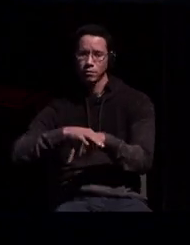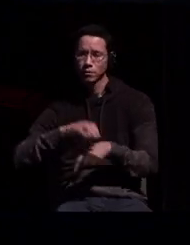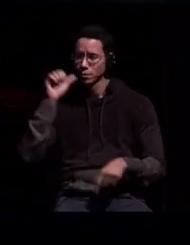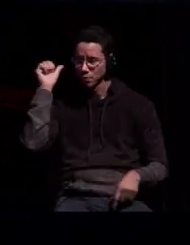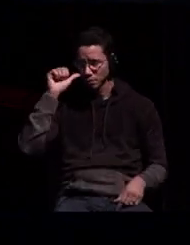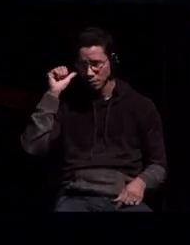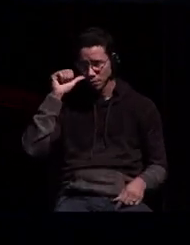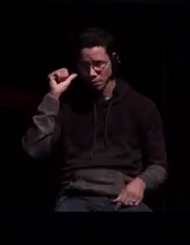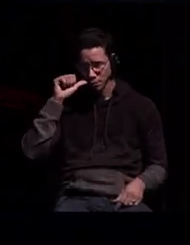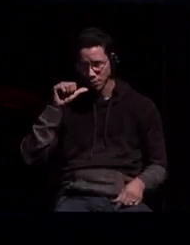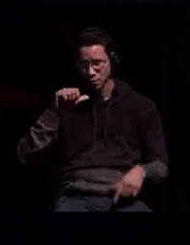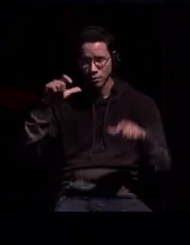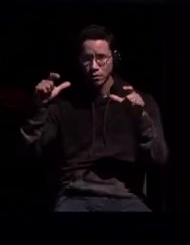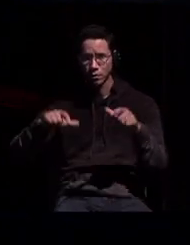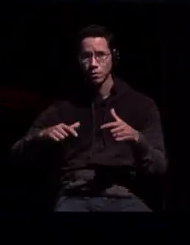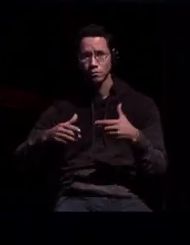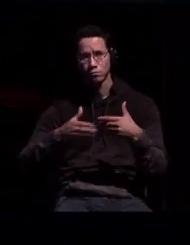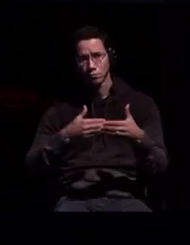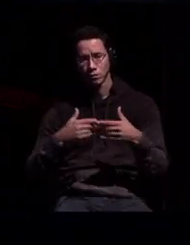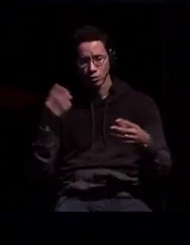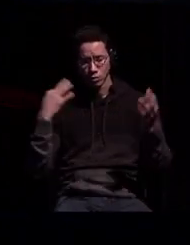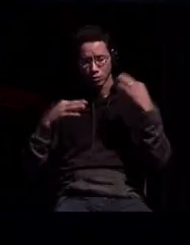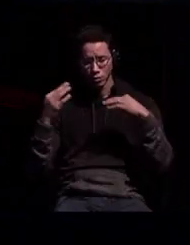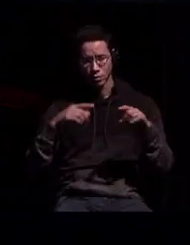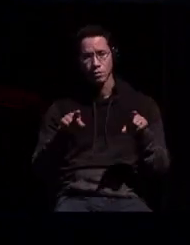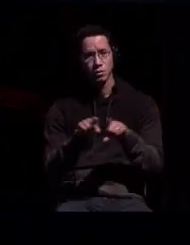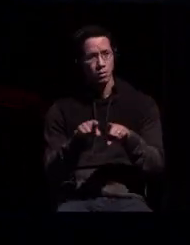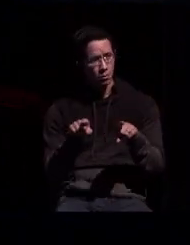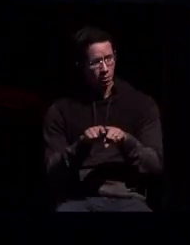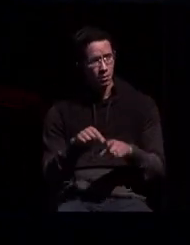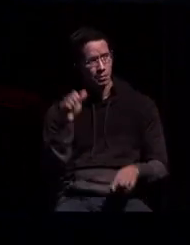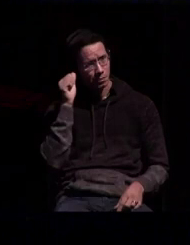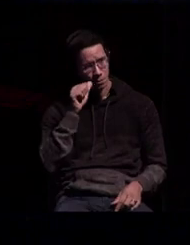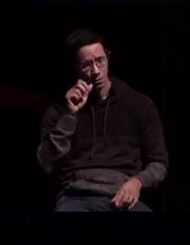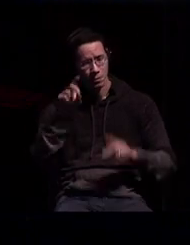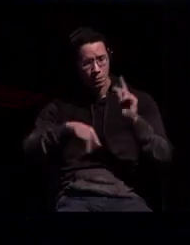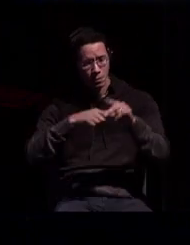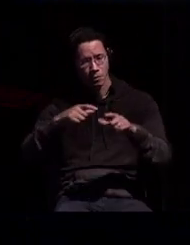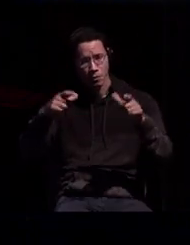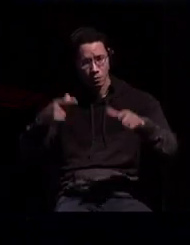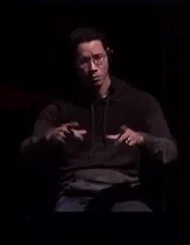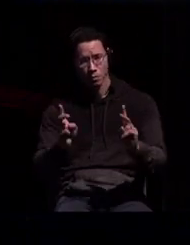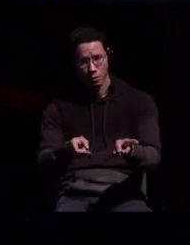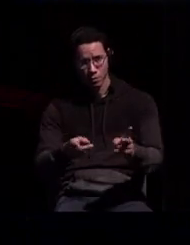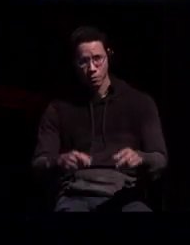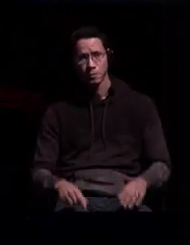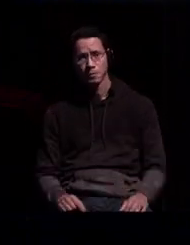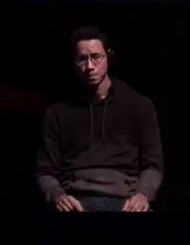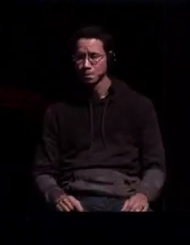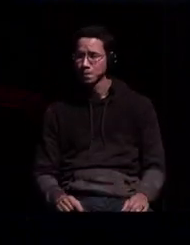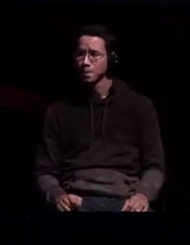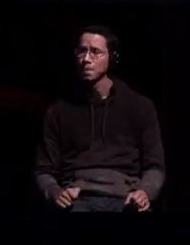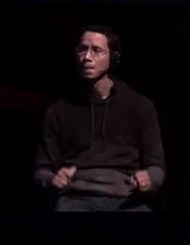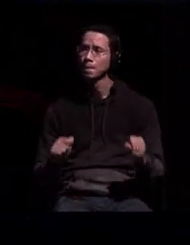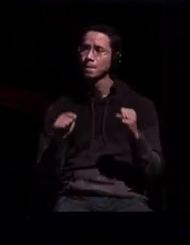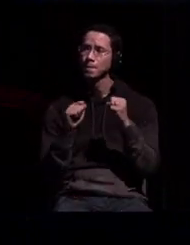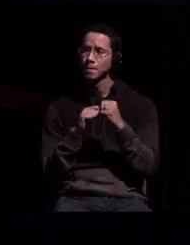not only for the men but also for the women in local population. This is how I’m doing 2 for 1 in a certain way.